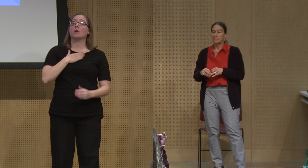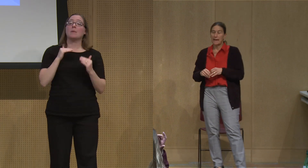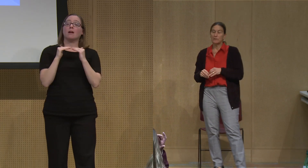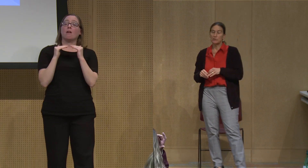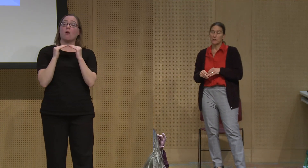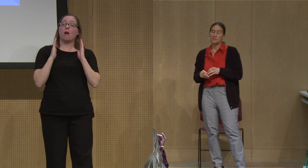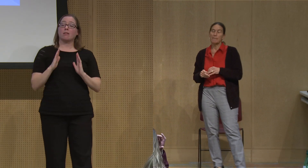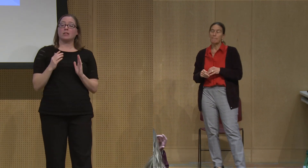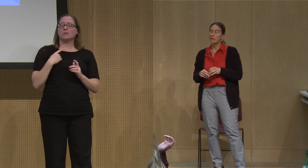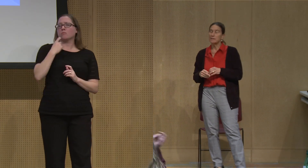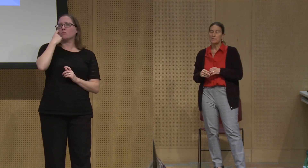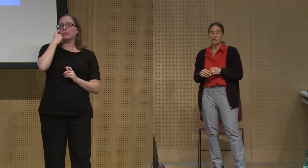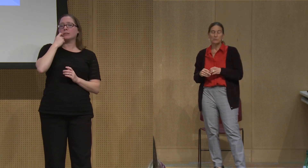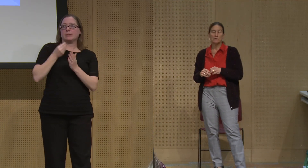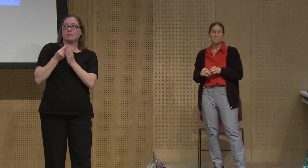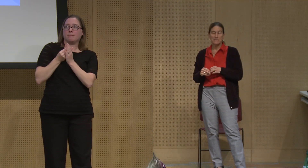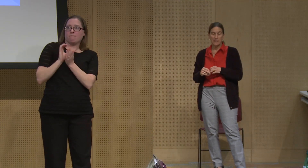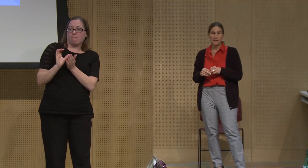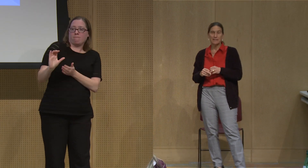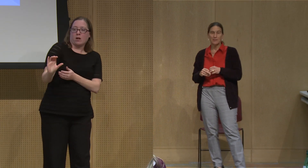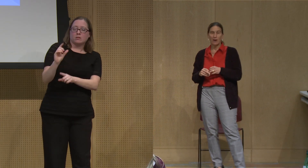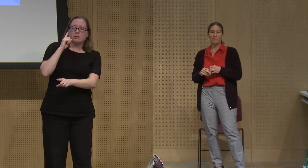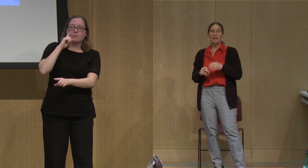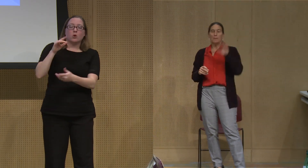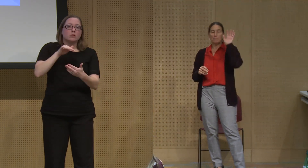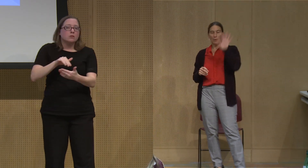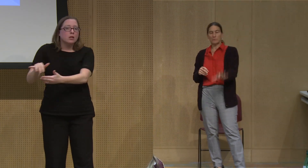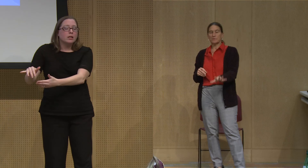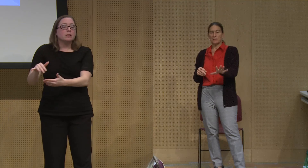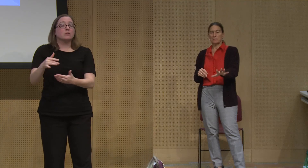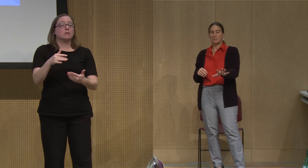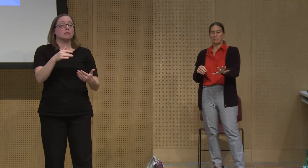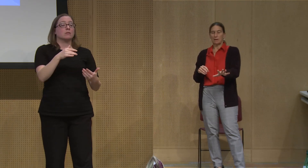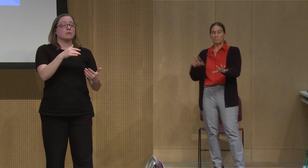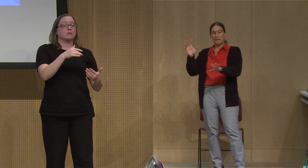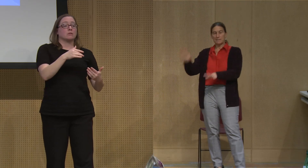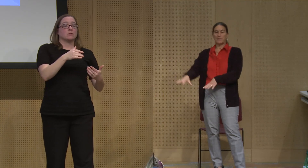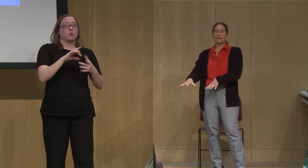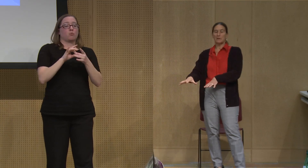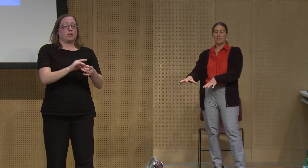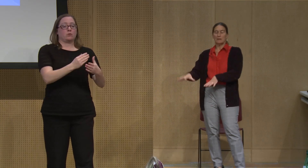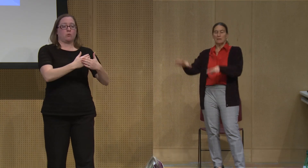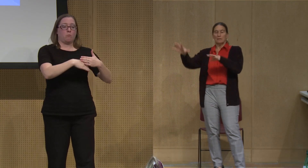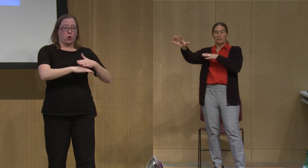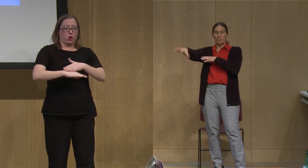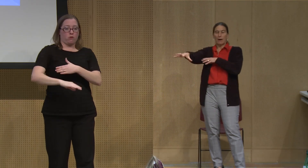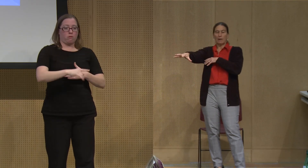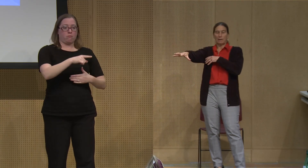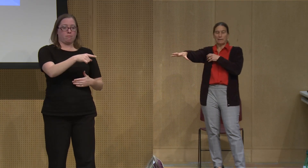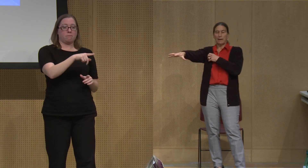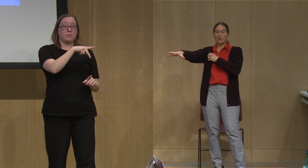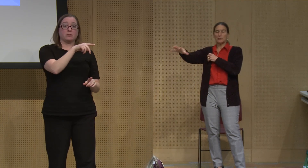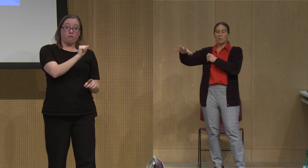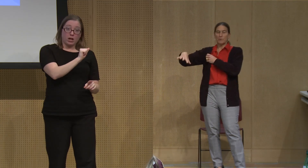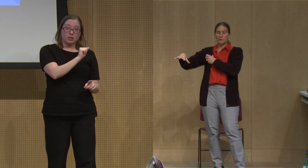JUST GOT FUNDED TO DO SOME STUDIES OF BIRTHS IN PENNSYLVANIA IN AREAS WHERE THERE'S FRACKING